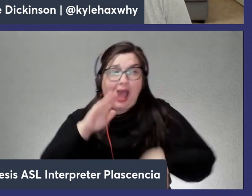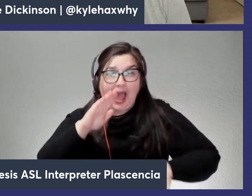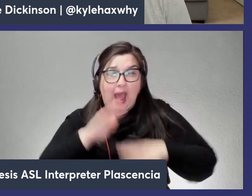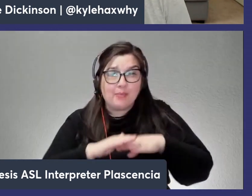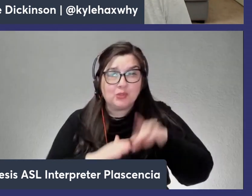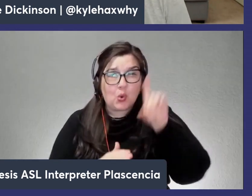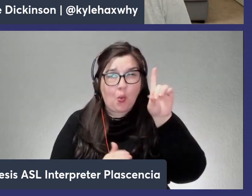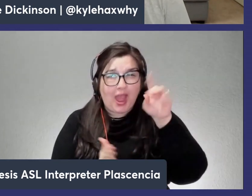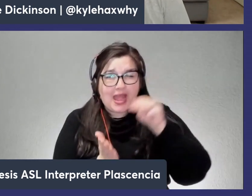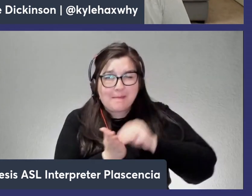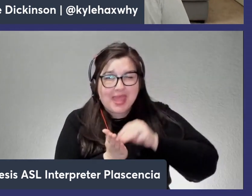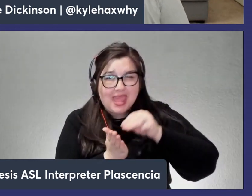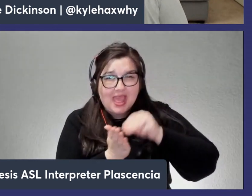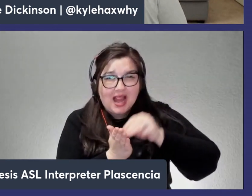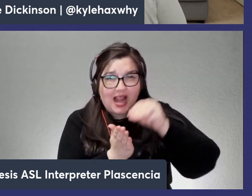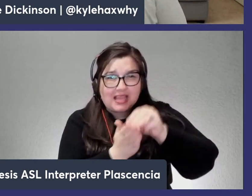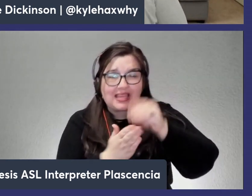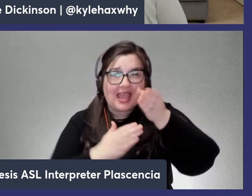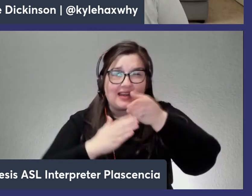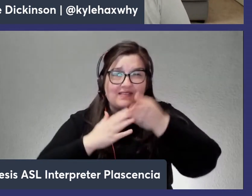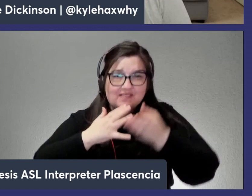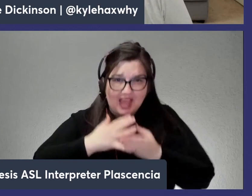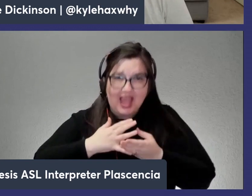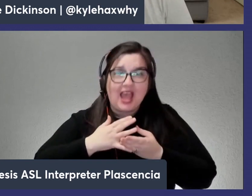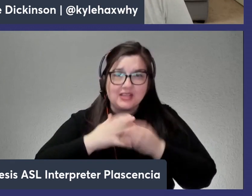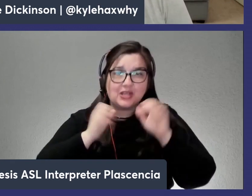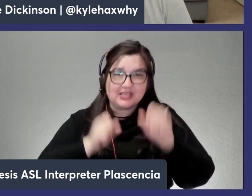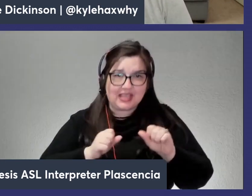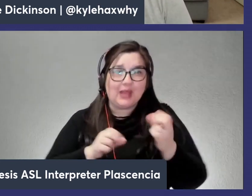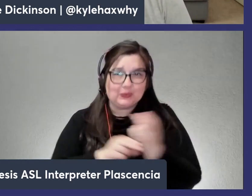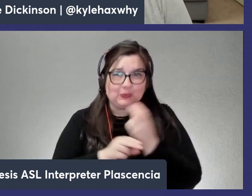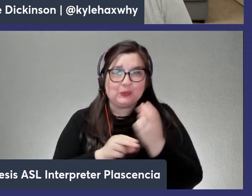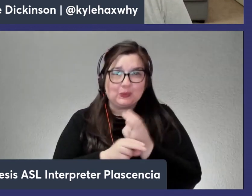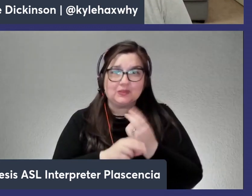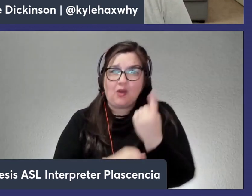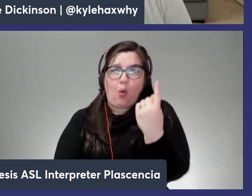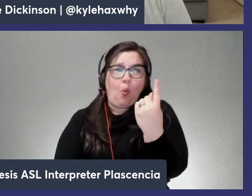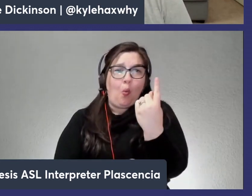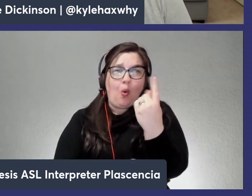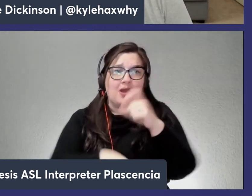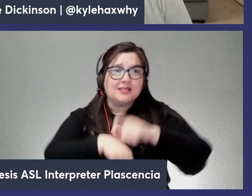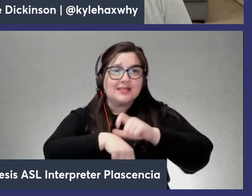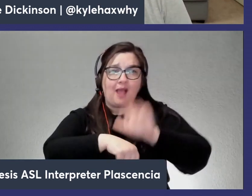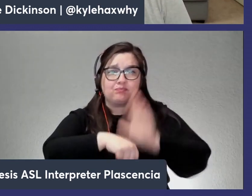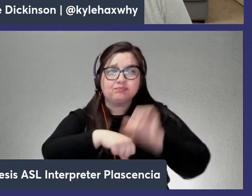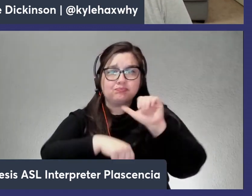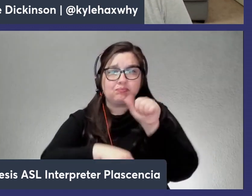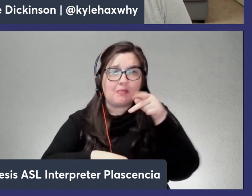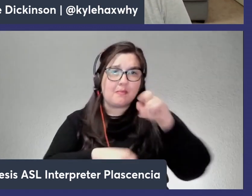with Amazon's asynchronous batch translation with one API call. So that, let's say you have a large archive.